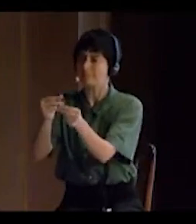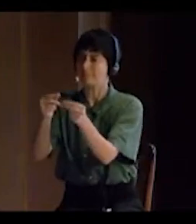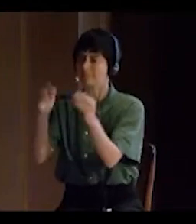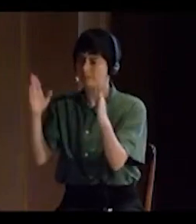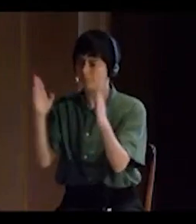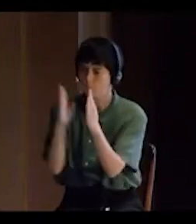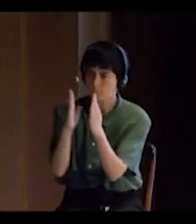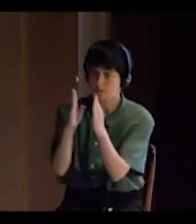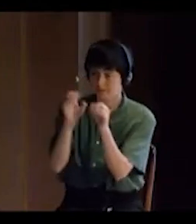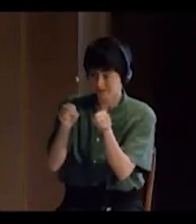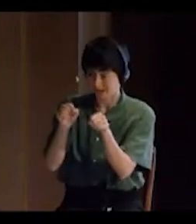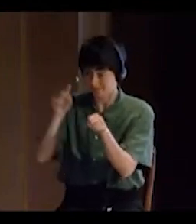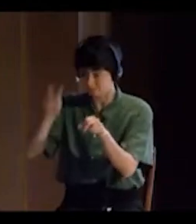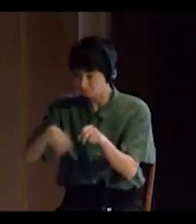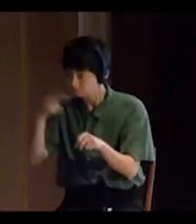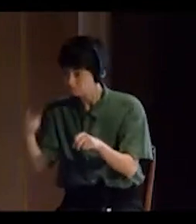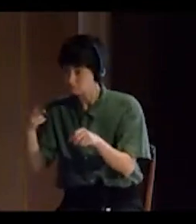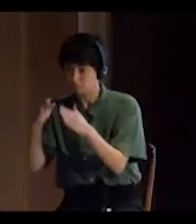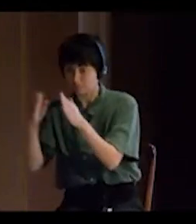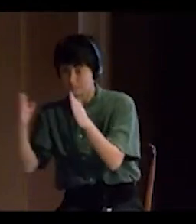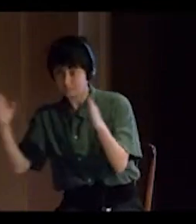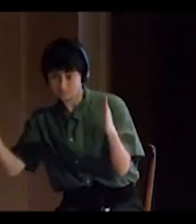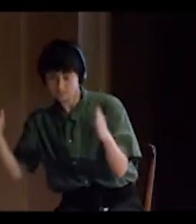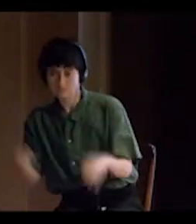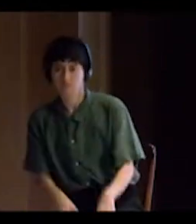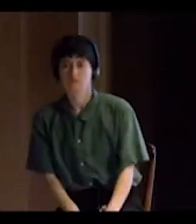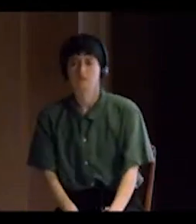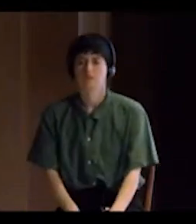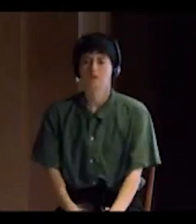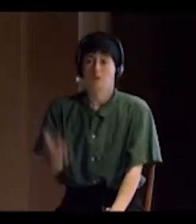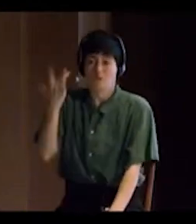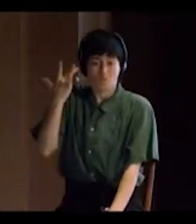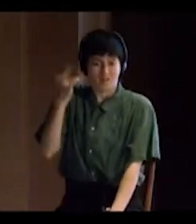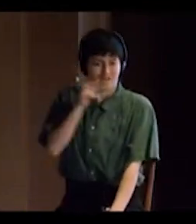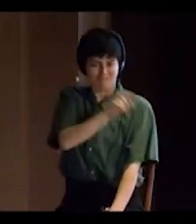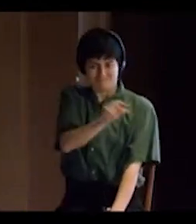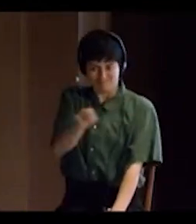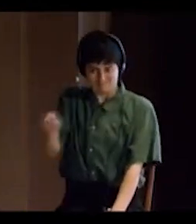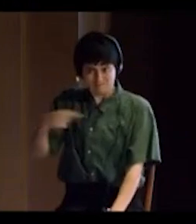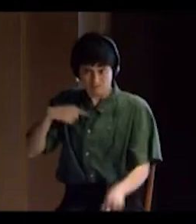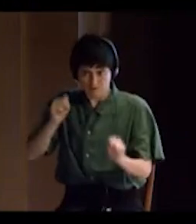because they have been able to handle a lot of change and it's the change in driving the evolution that I'm interested in.